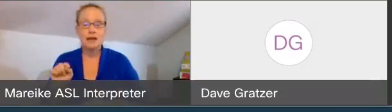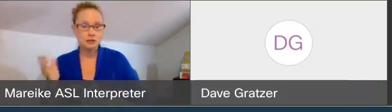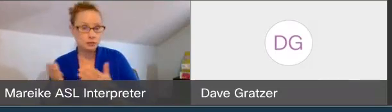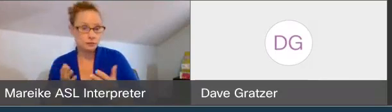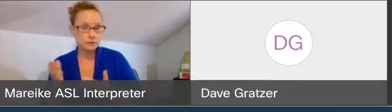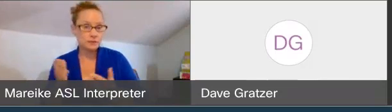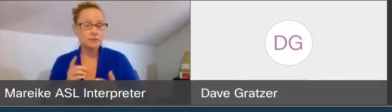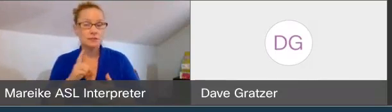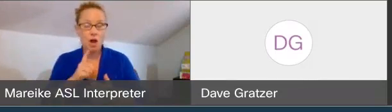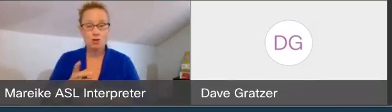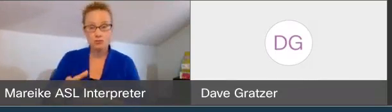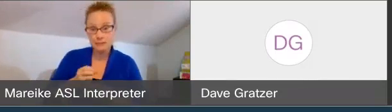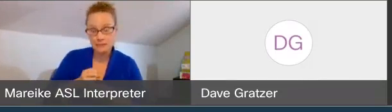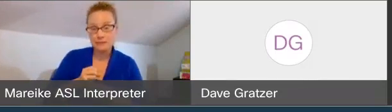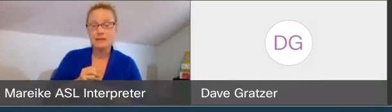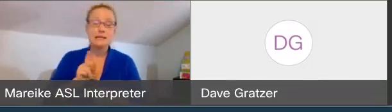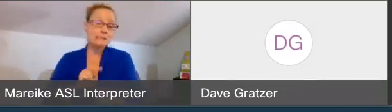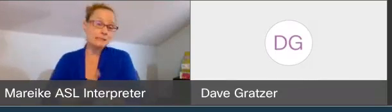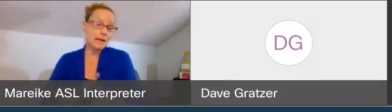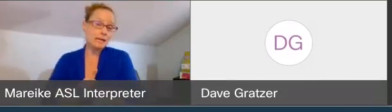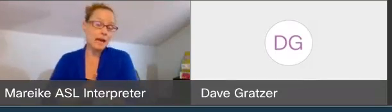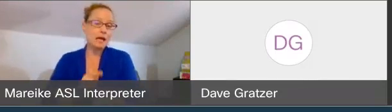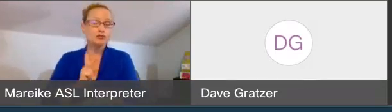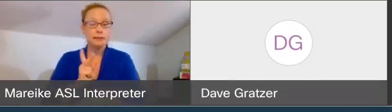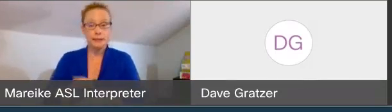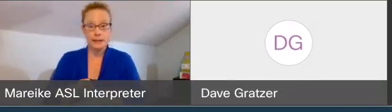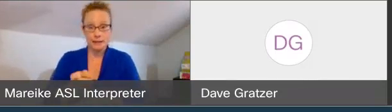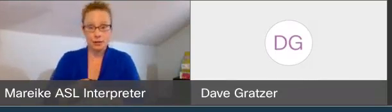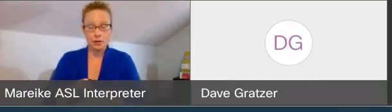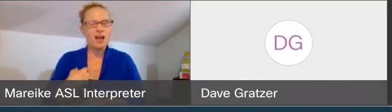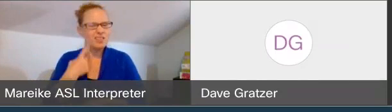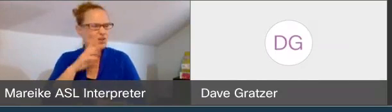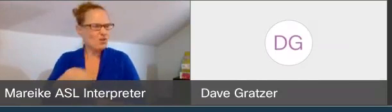receiving psychiatric care. So I think all of the usual